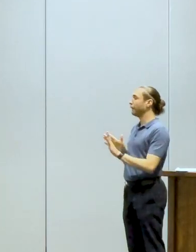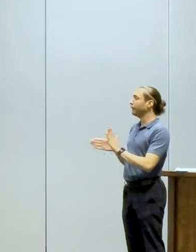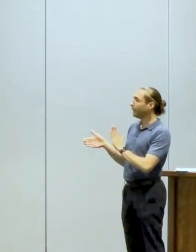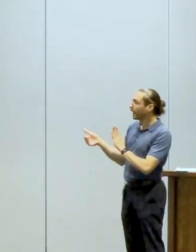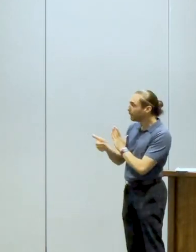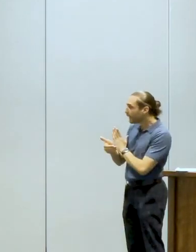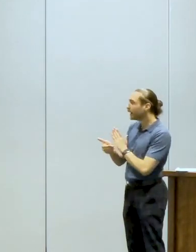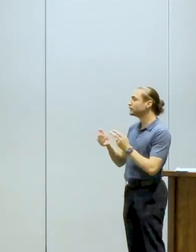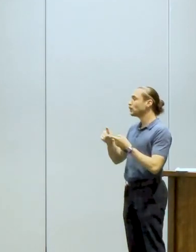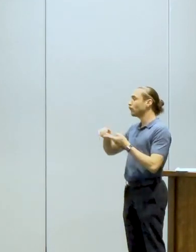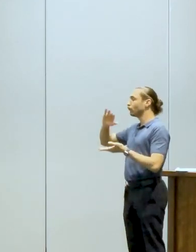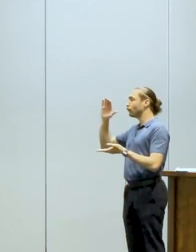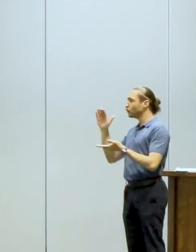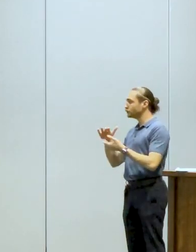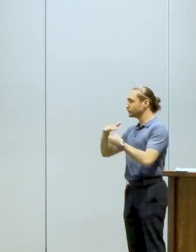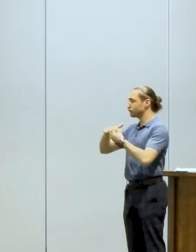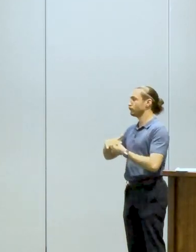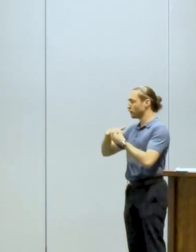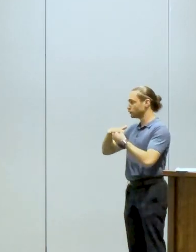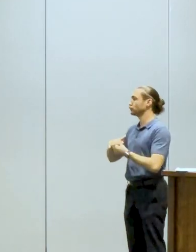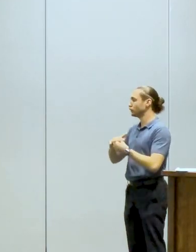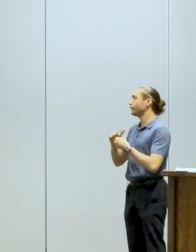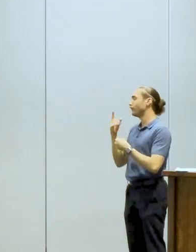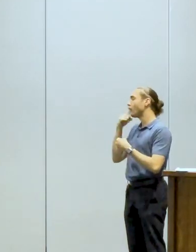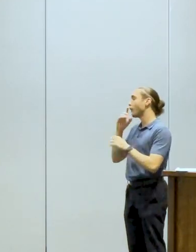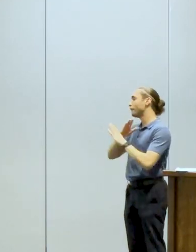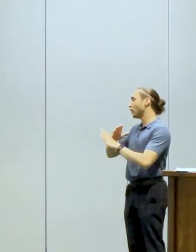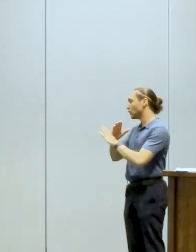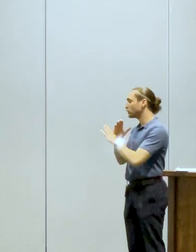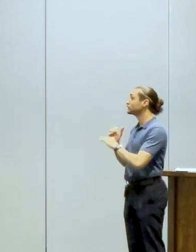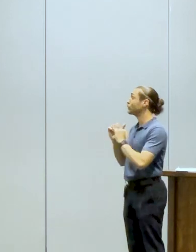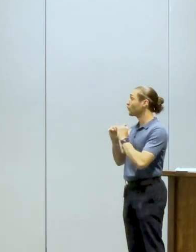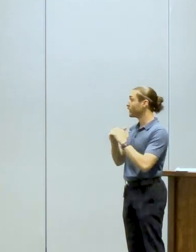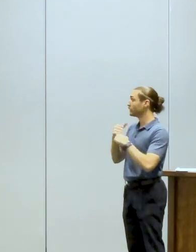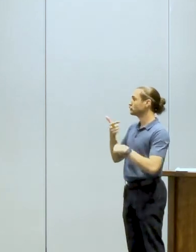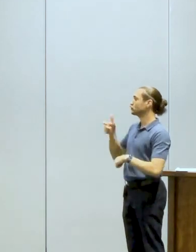on the barriers using generative AI. Again, I don't want to sell